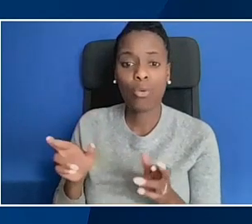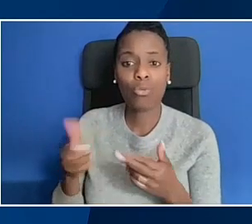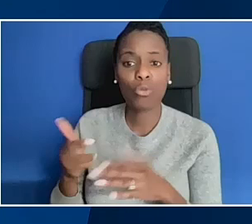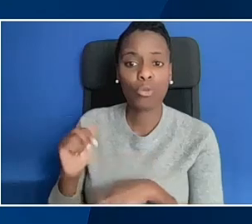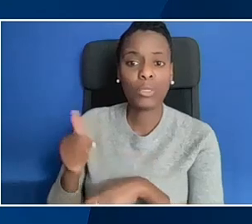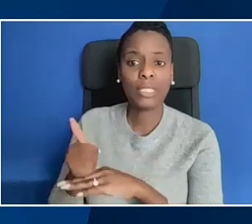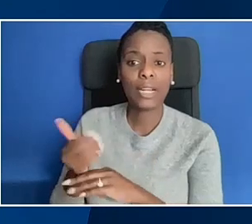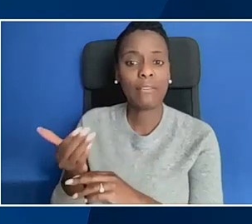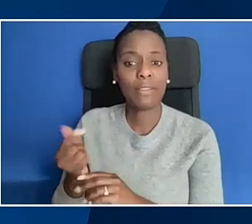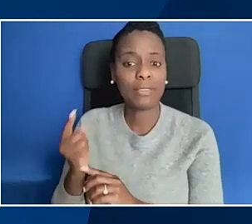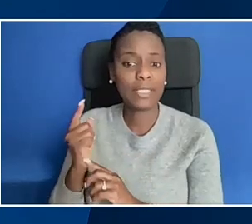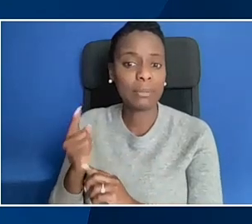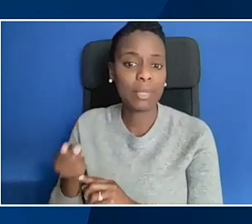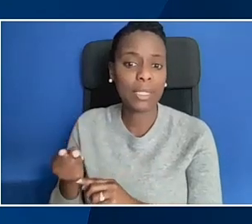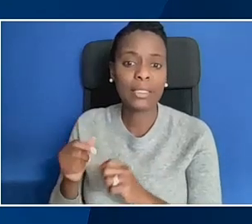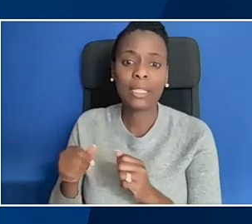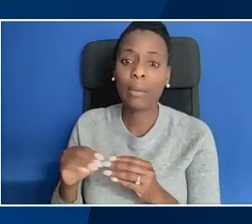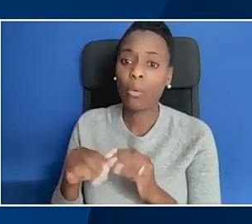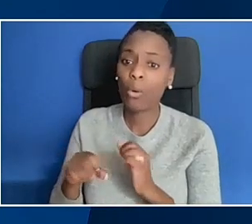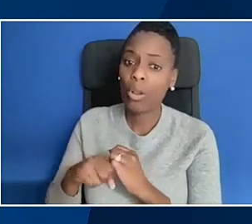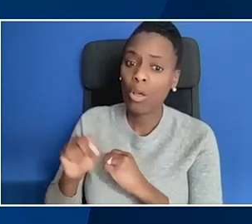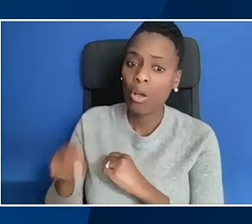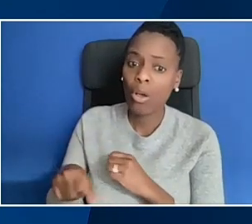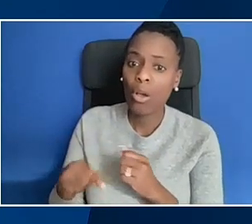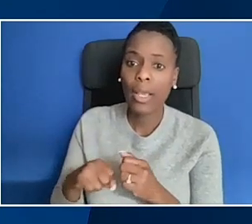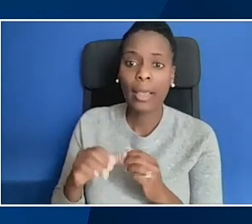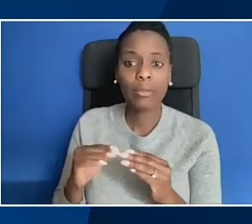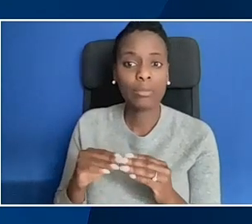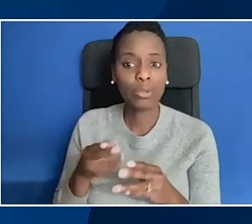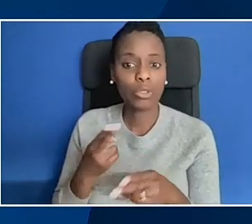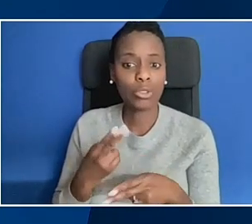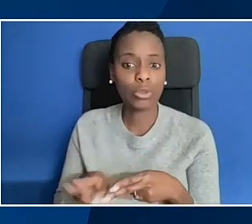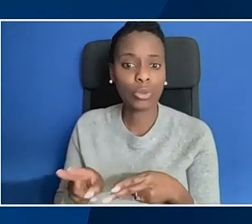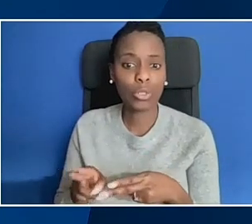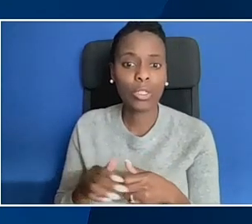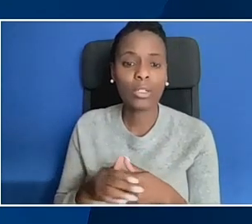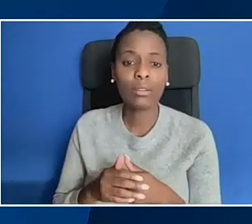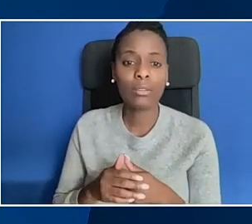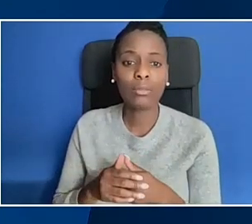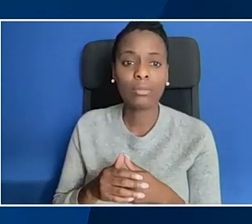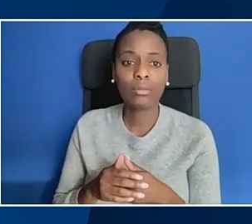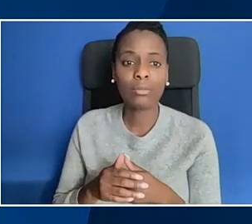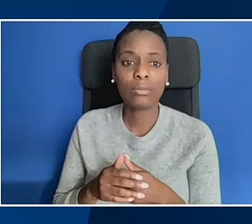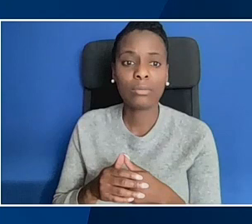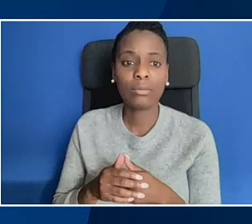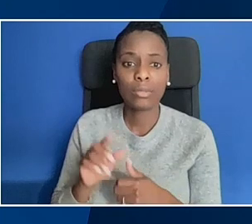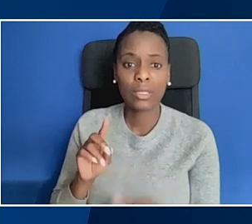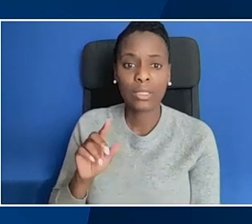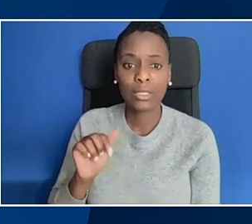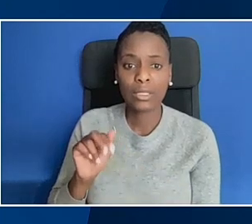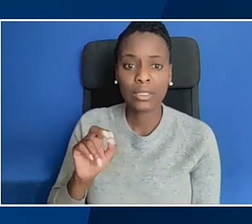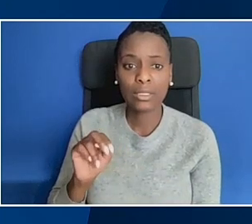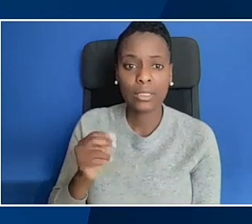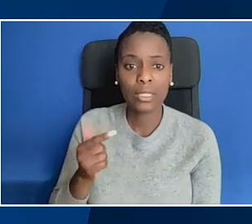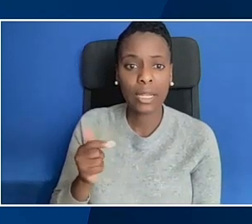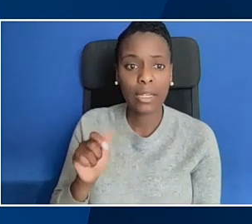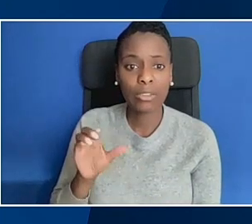If it's shorter, you come out and we start again. Alright. D'Angelo, looks like you're ready.